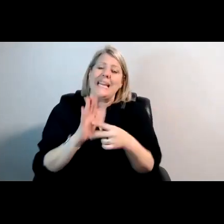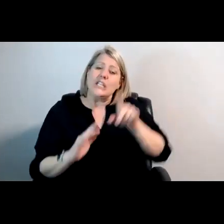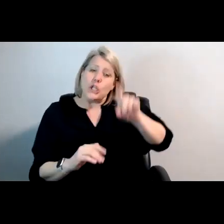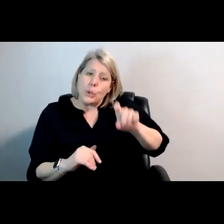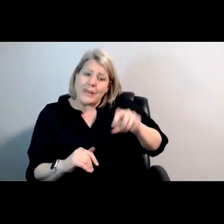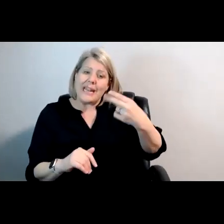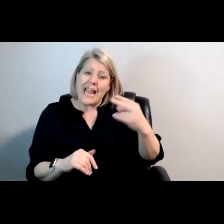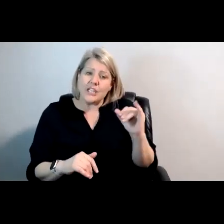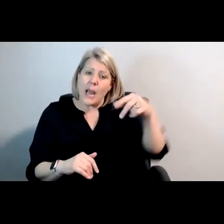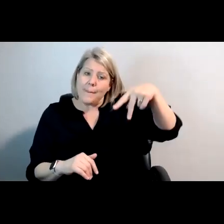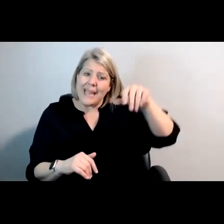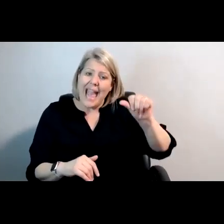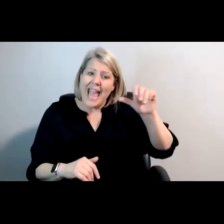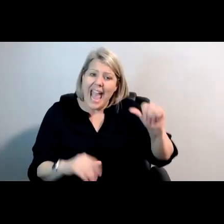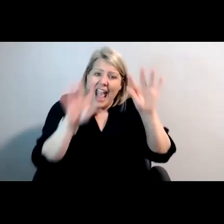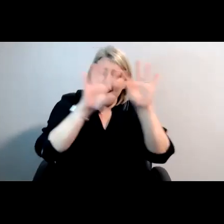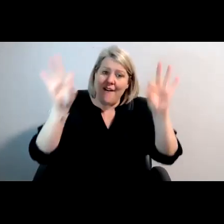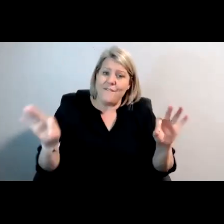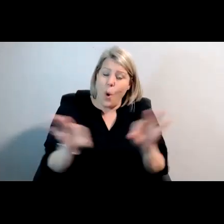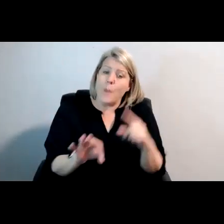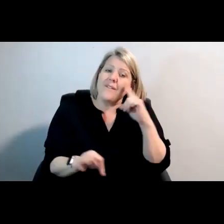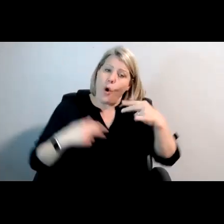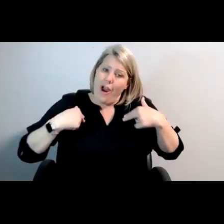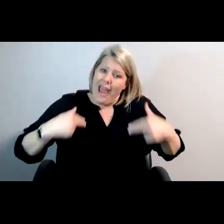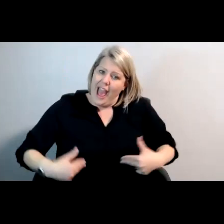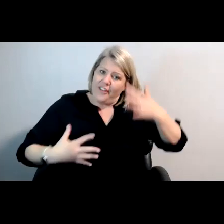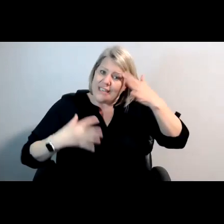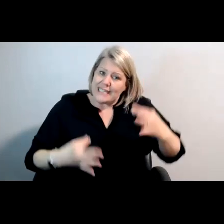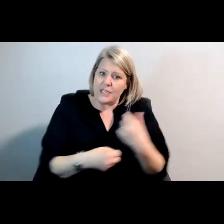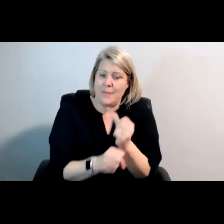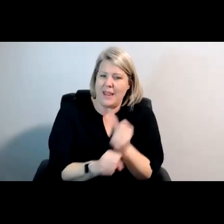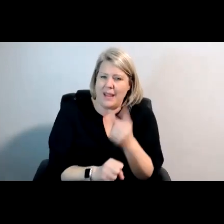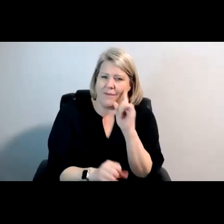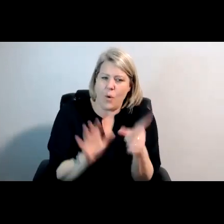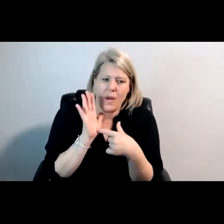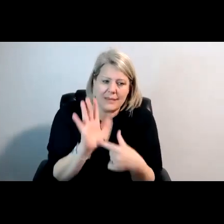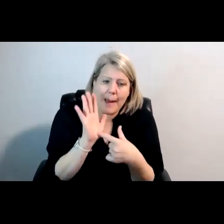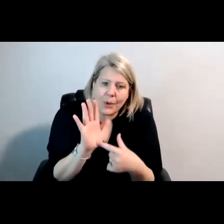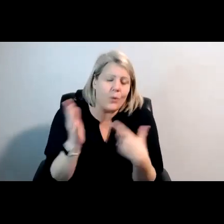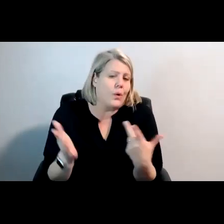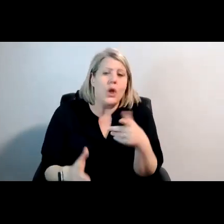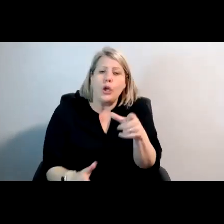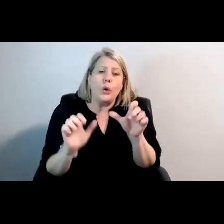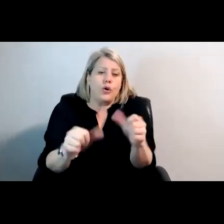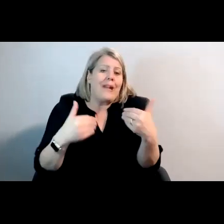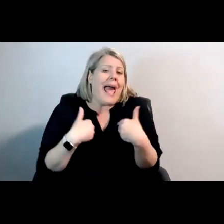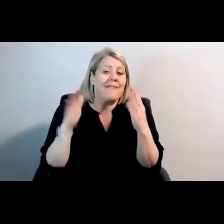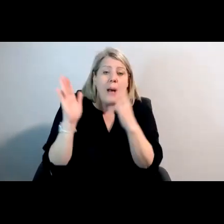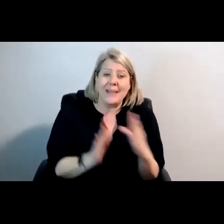to use for decision-making. So you, you know, you would want to make sure. So for example, you could have a plan that attaches